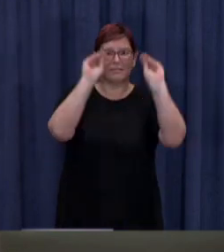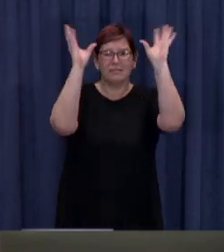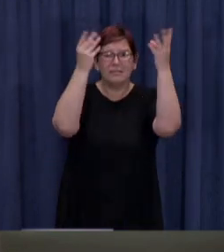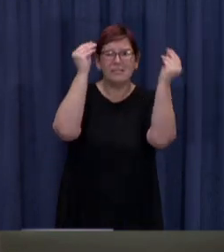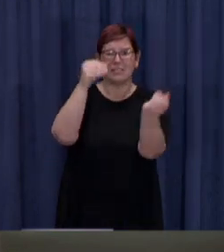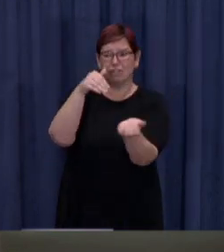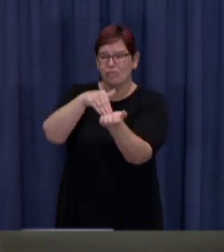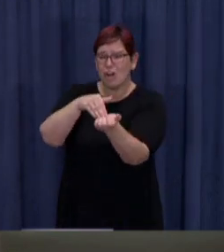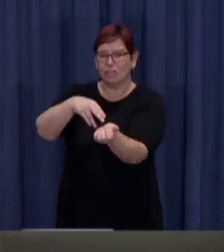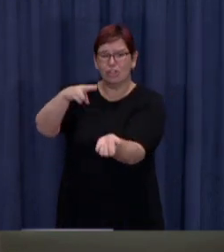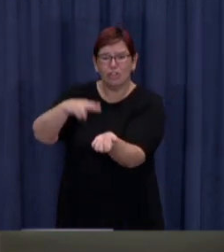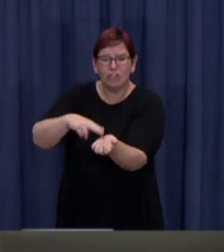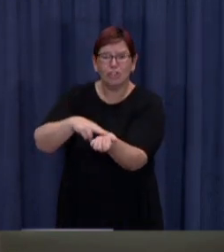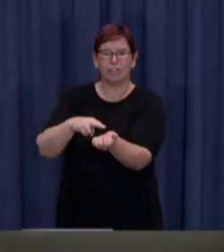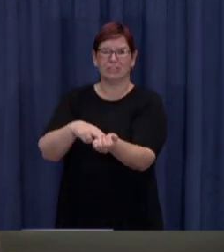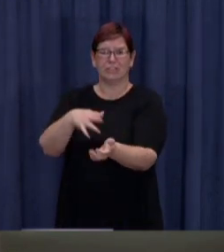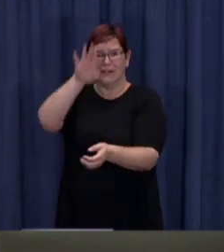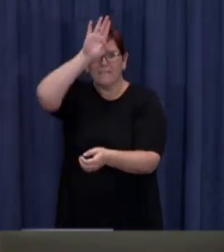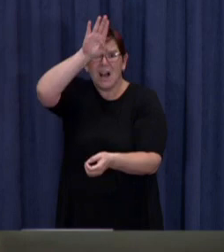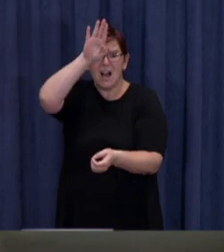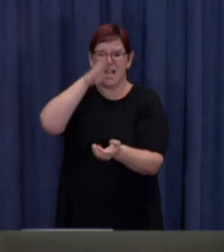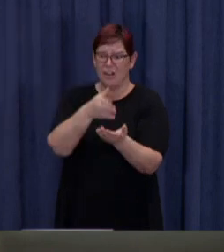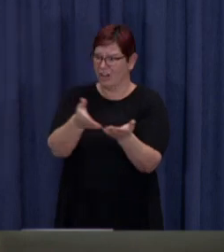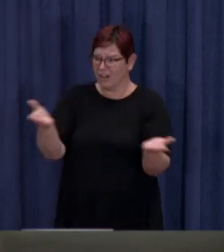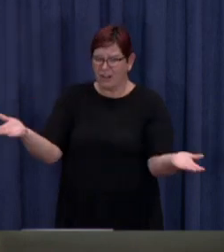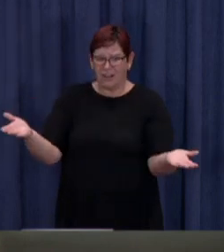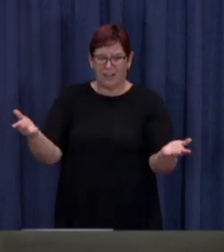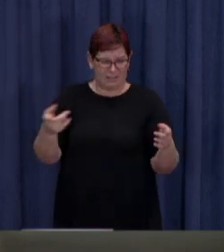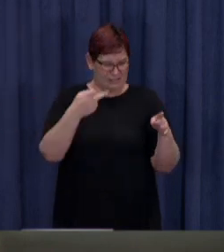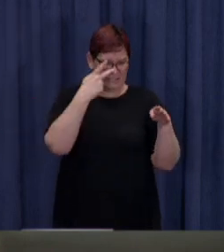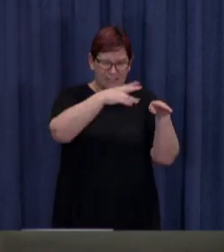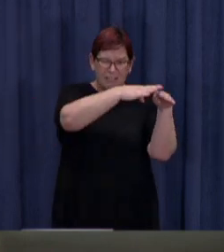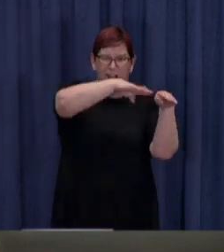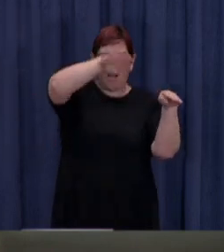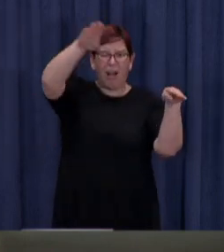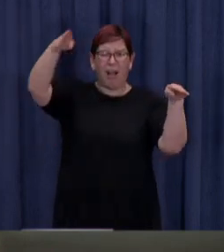lives in flattening the curve and in protecting our health care system I know